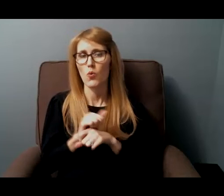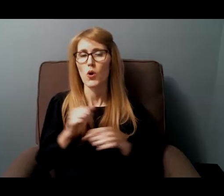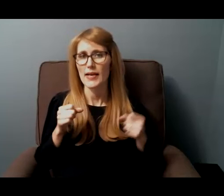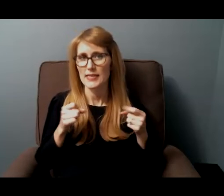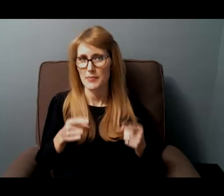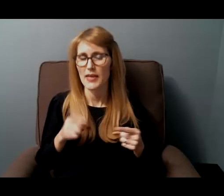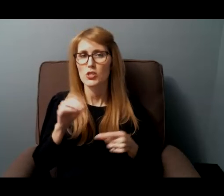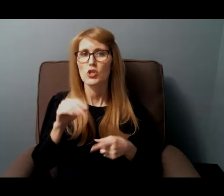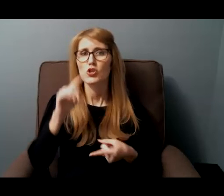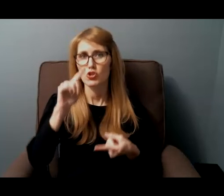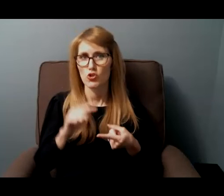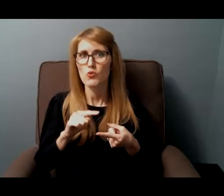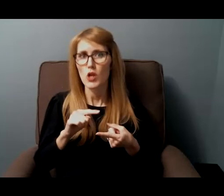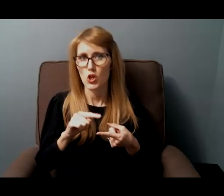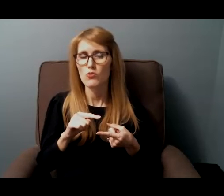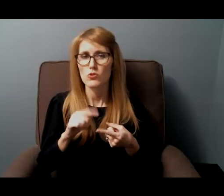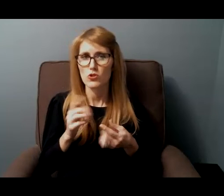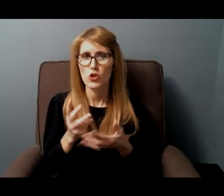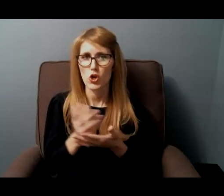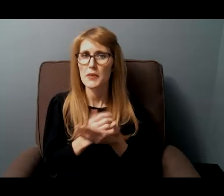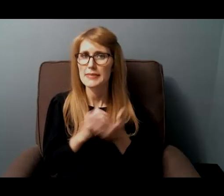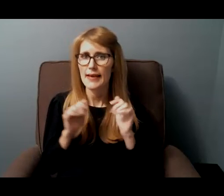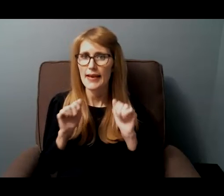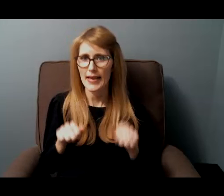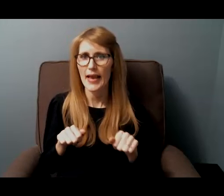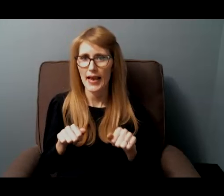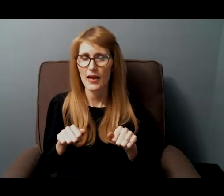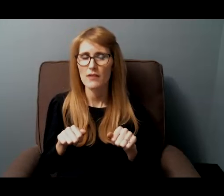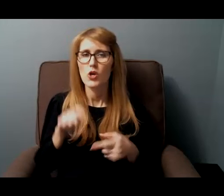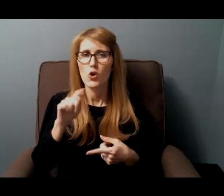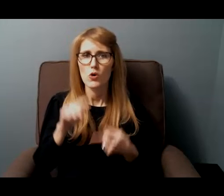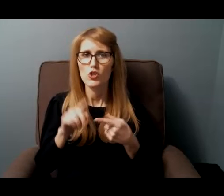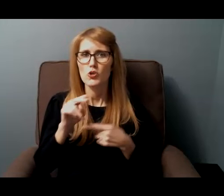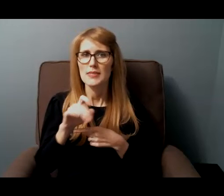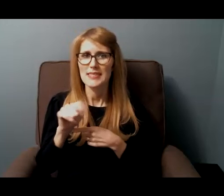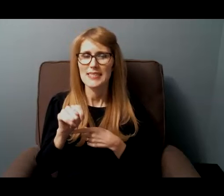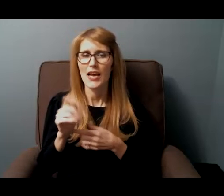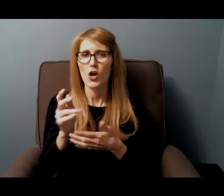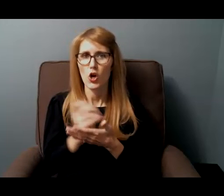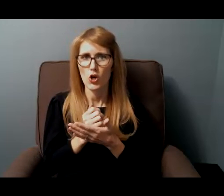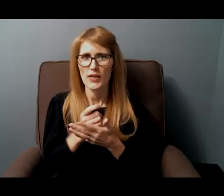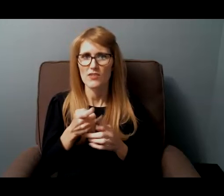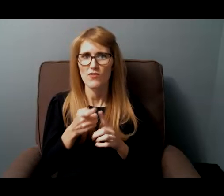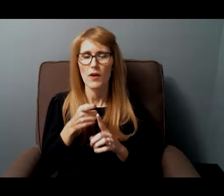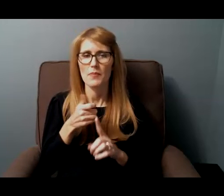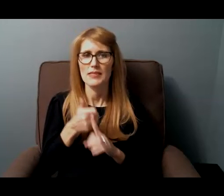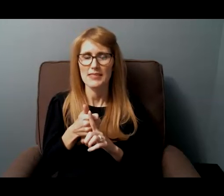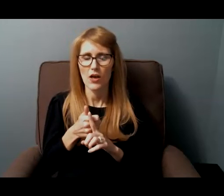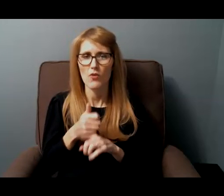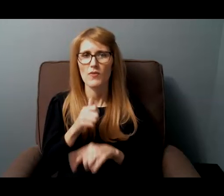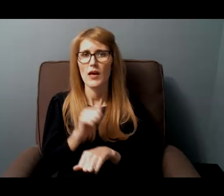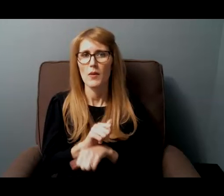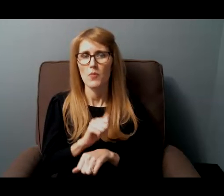earnings. They can potentially reduce countable earnings from self employment below SGA. Just